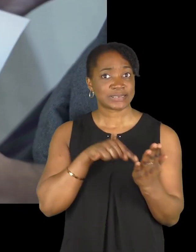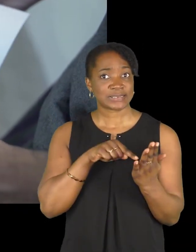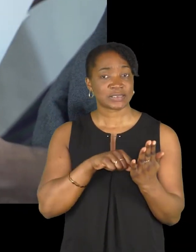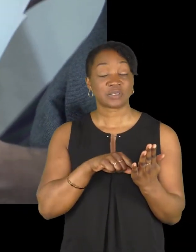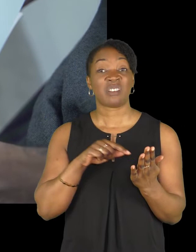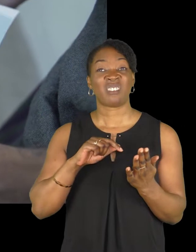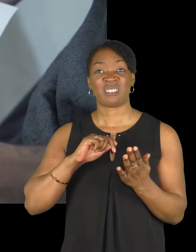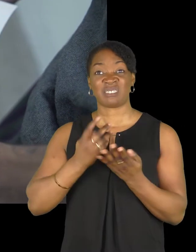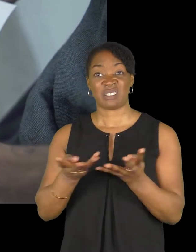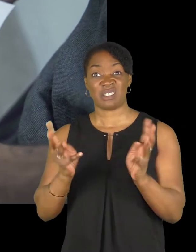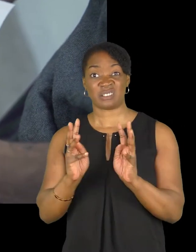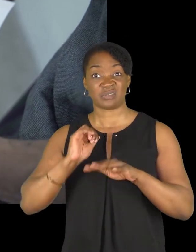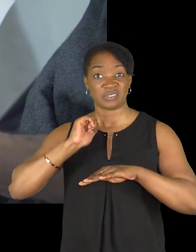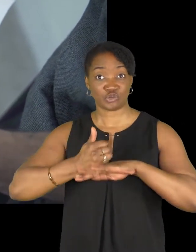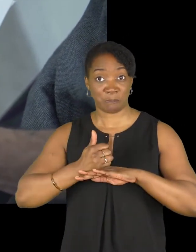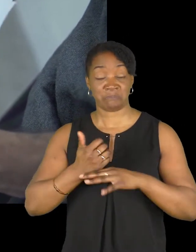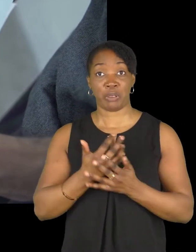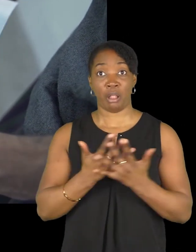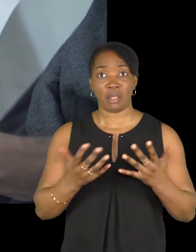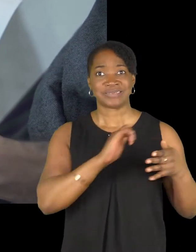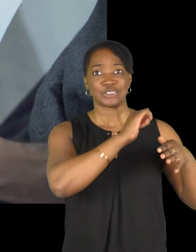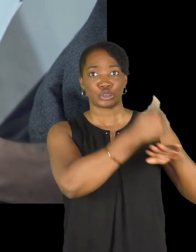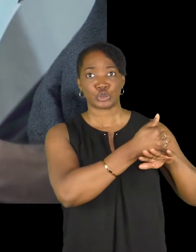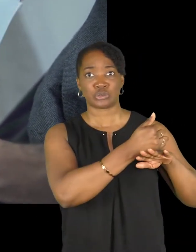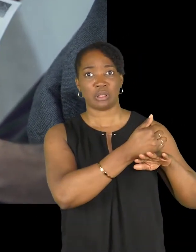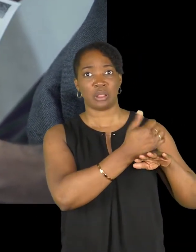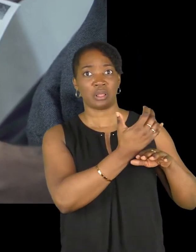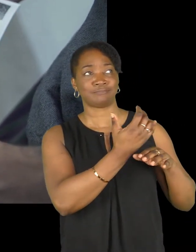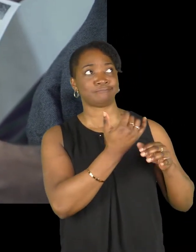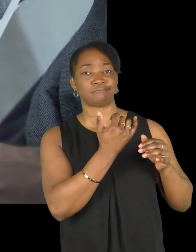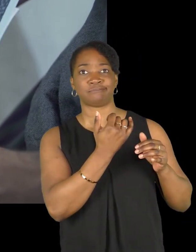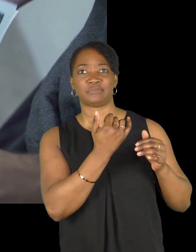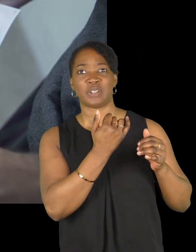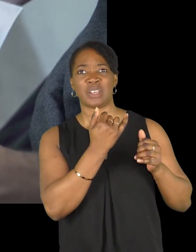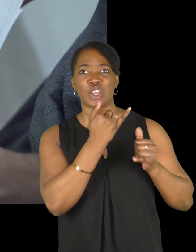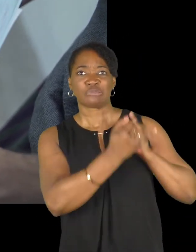collective, a lot of this kind of institutional critique is very much discourse-based. It's really